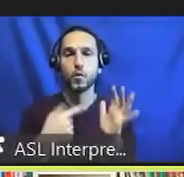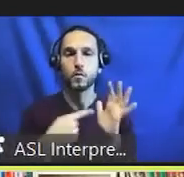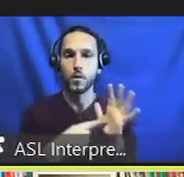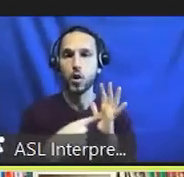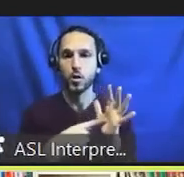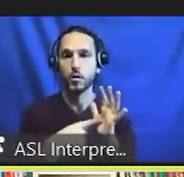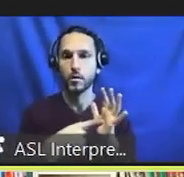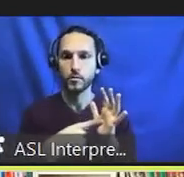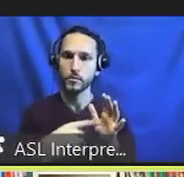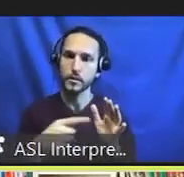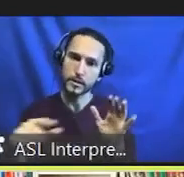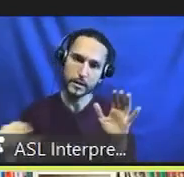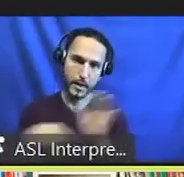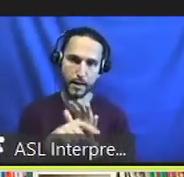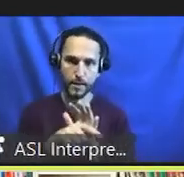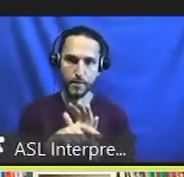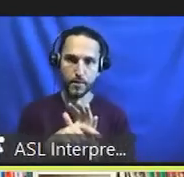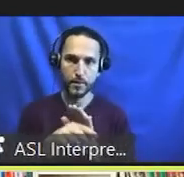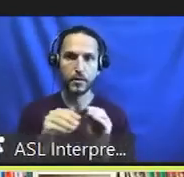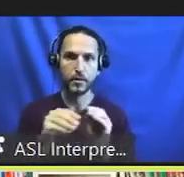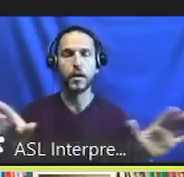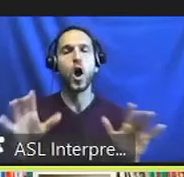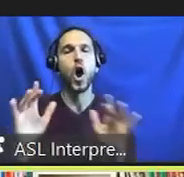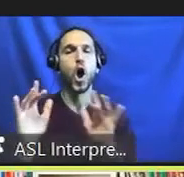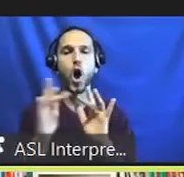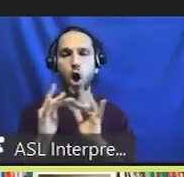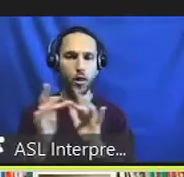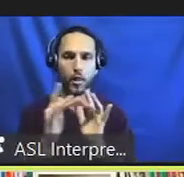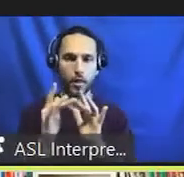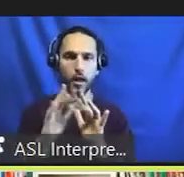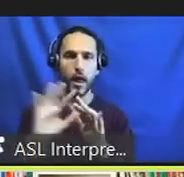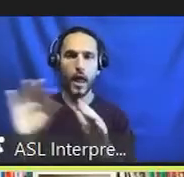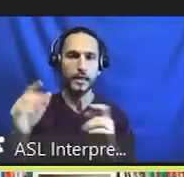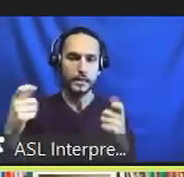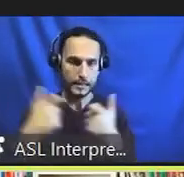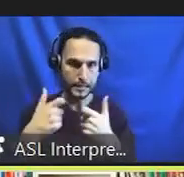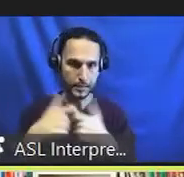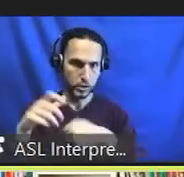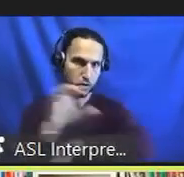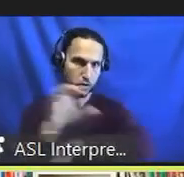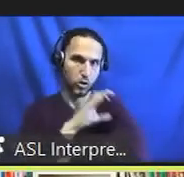for ensuring worldwide online and digital accessibility